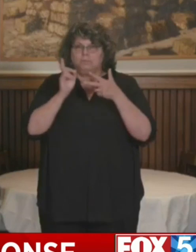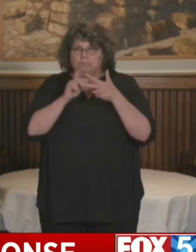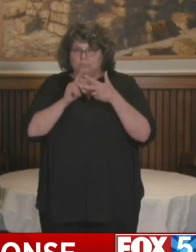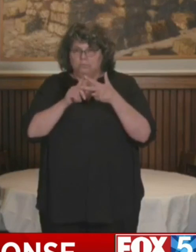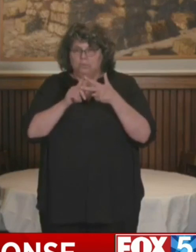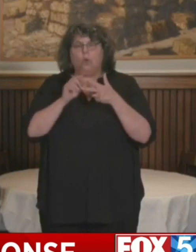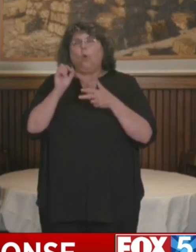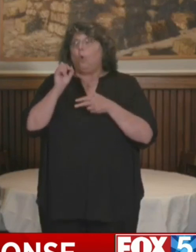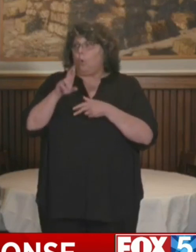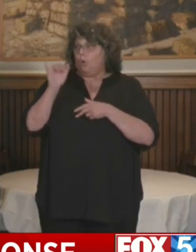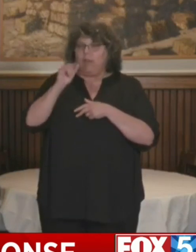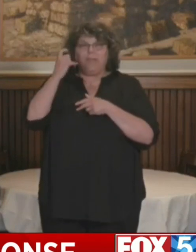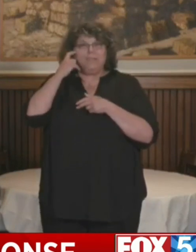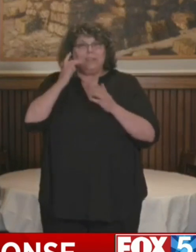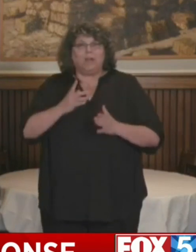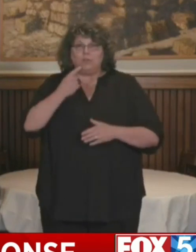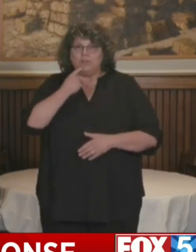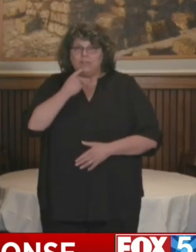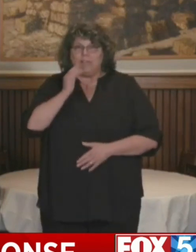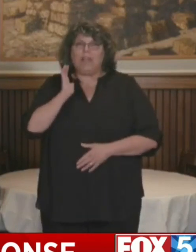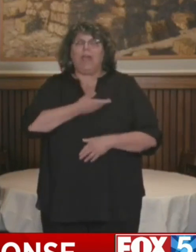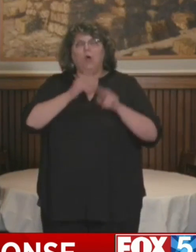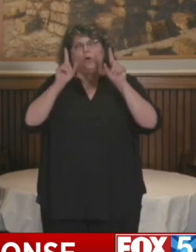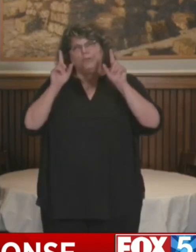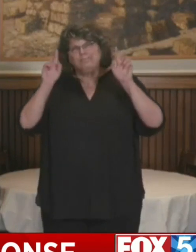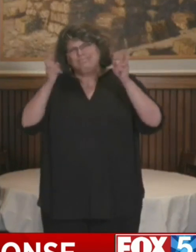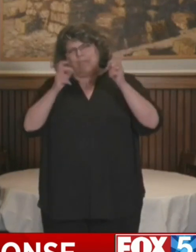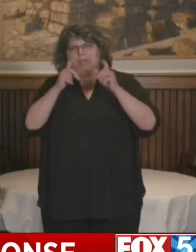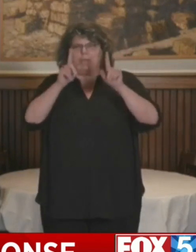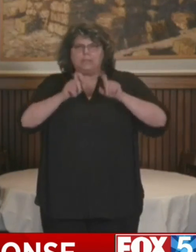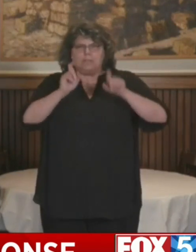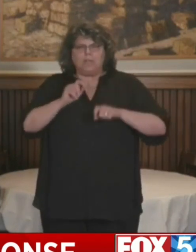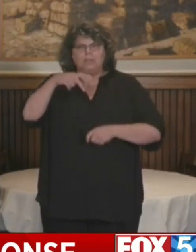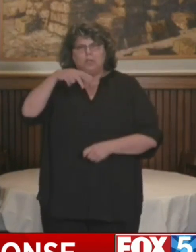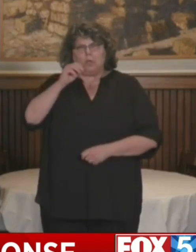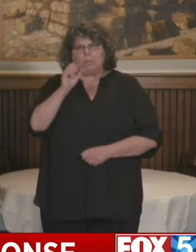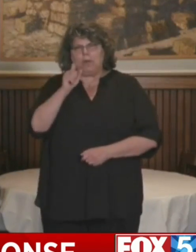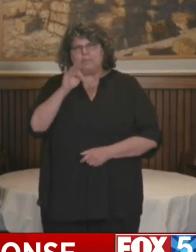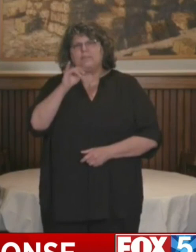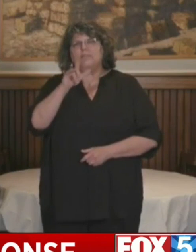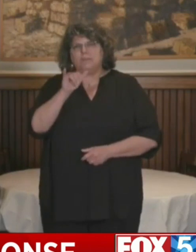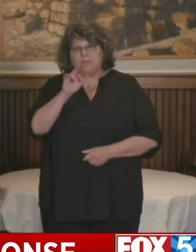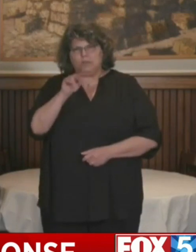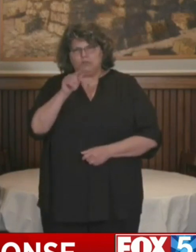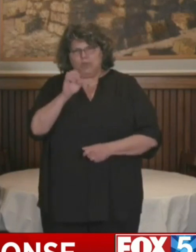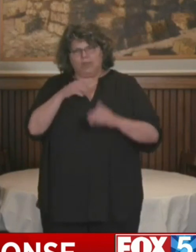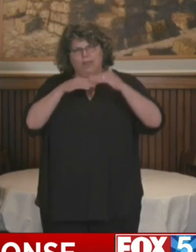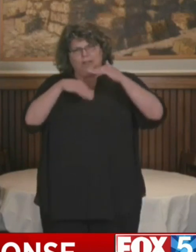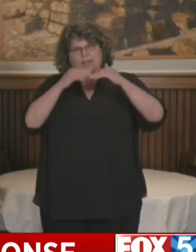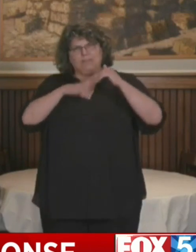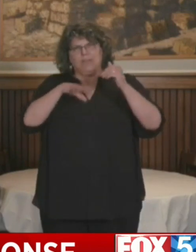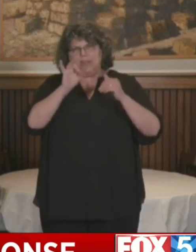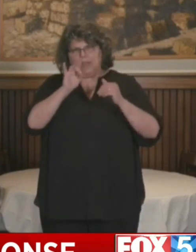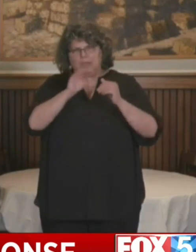COVID-19 PER 100,000 RESIDENTS IN YORK COUNTY OVER THE PAST 14 DAYS. IT IS THAT ONE OR AS